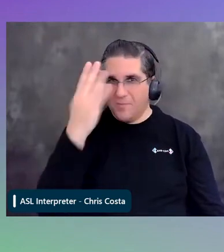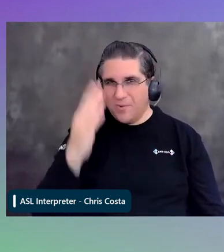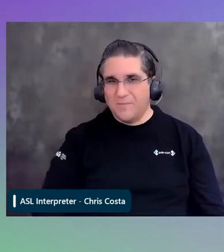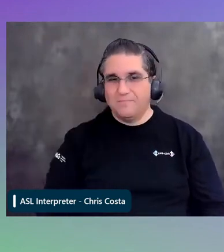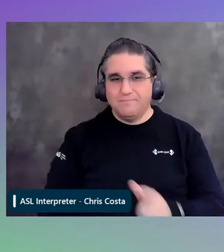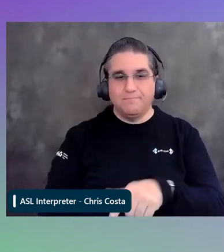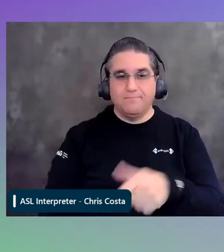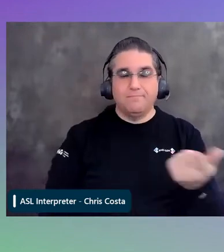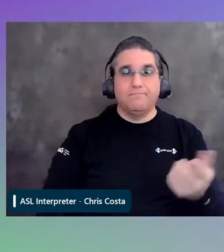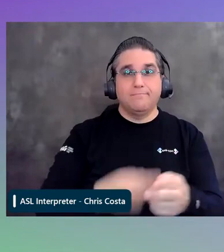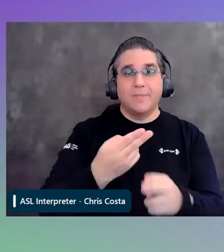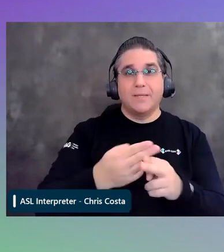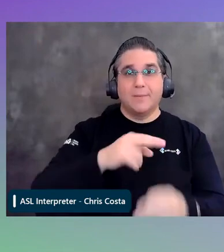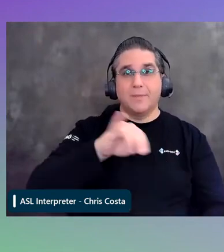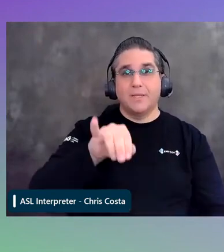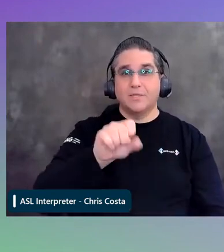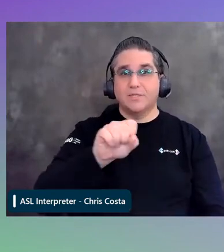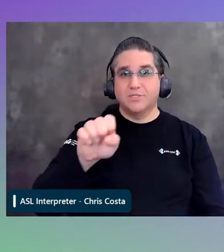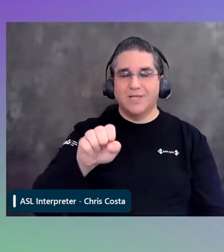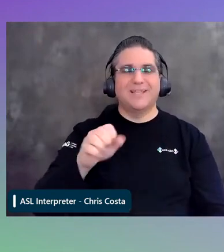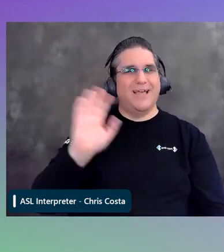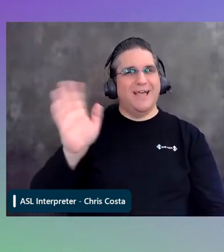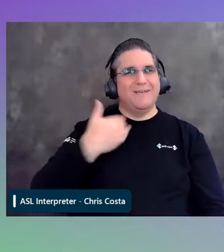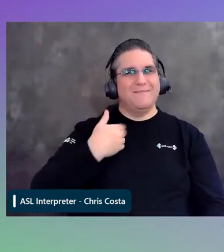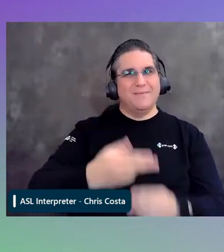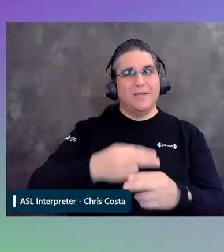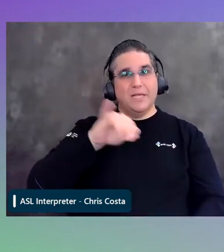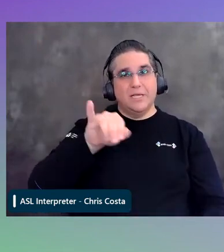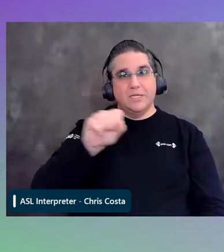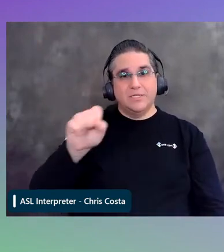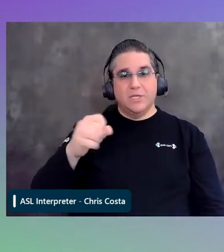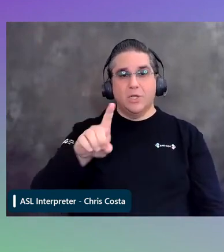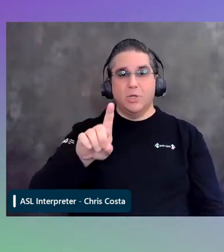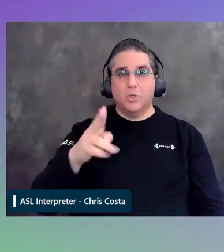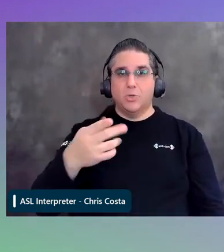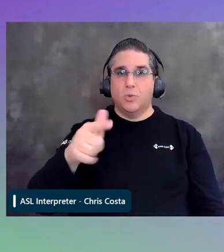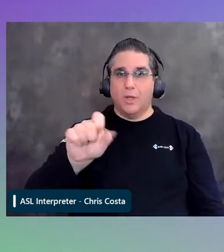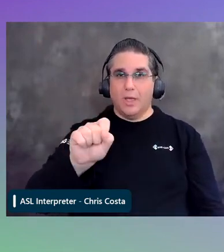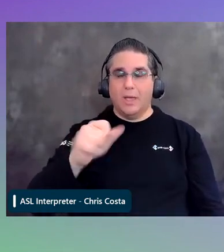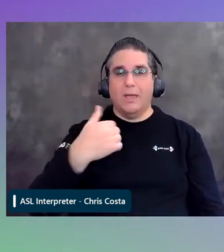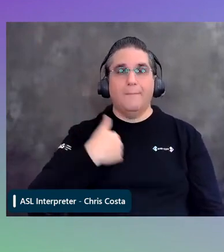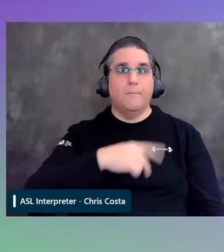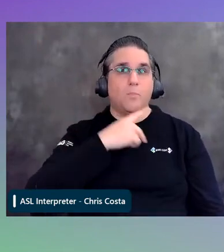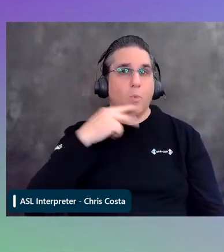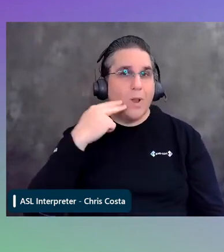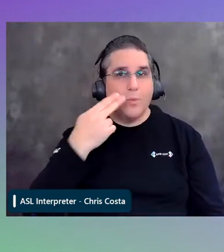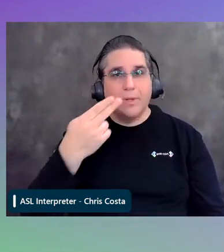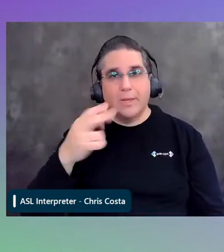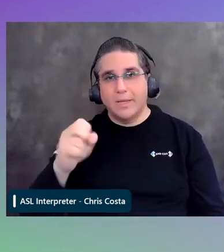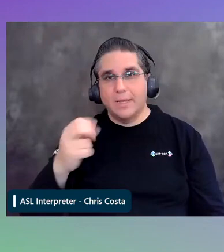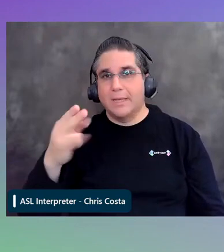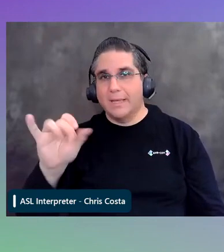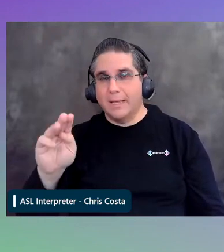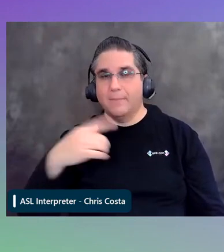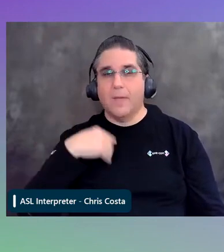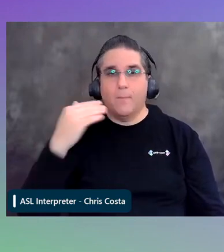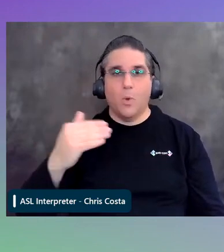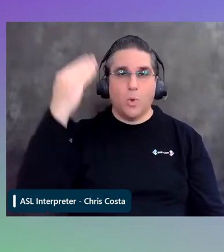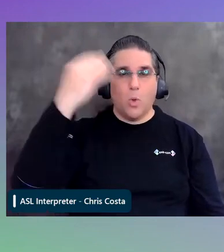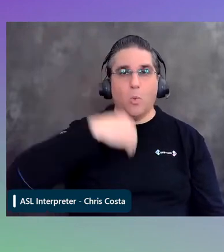. My name is Jesse Dugas. My pronouns are he, him. I'm a tall white man with short black hair